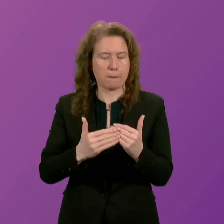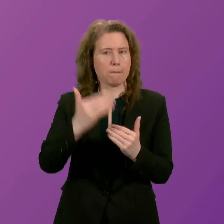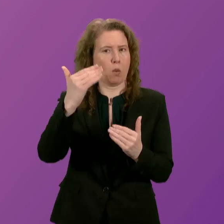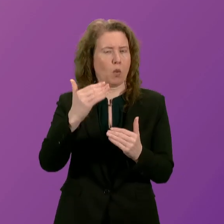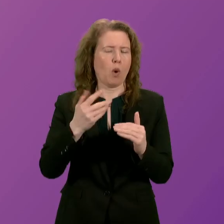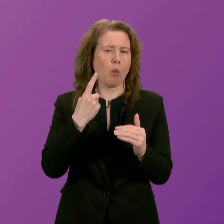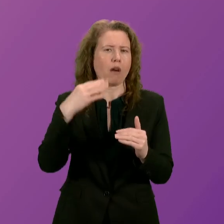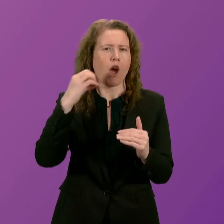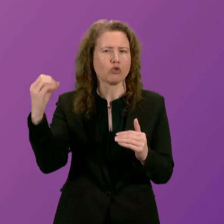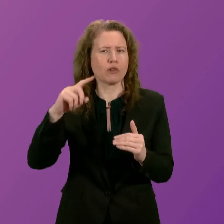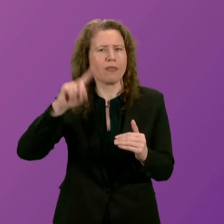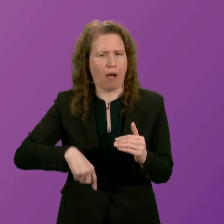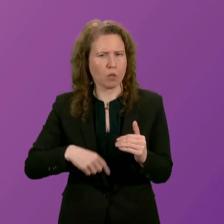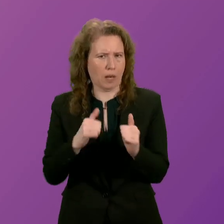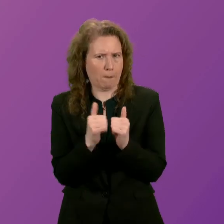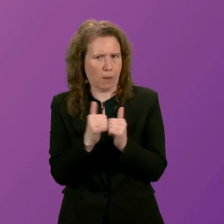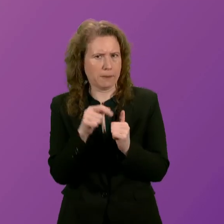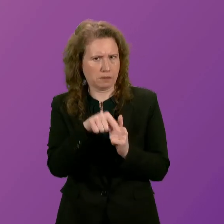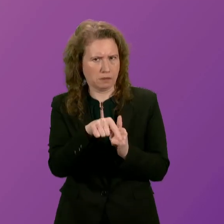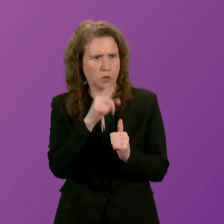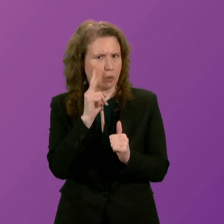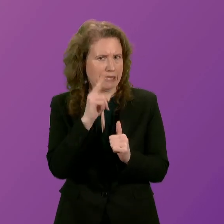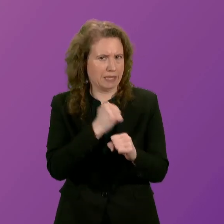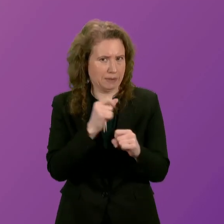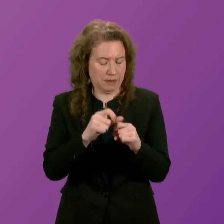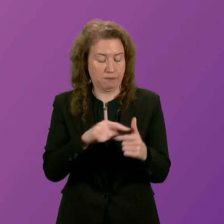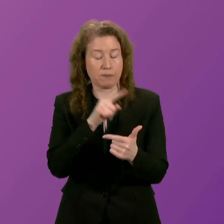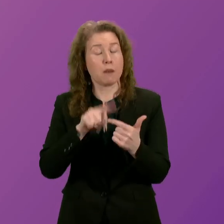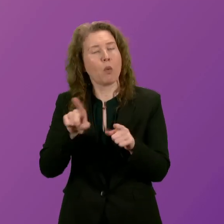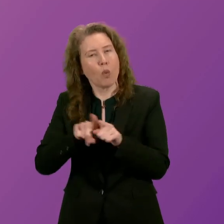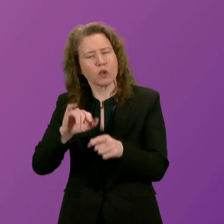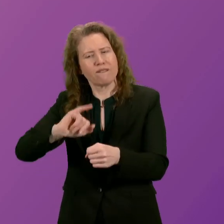additional appointments for GPs. We are also expanding pharmacy first services to reduce